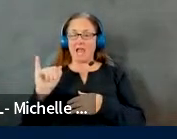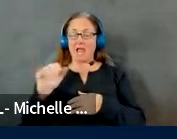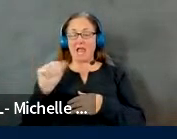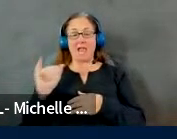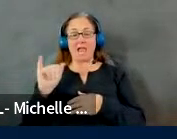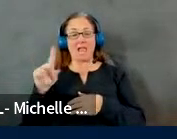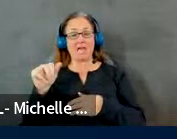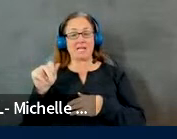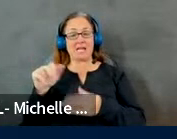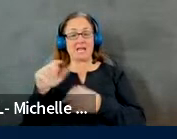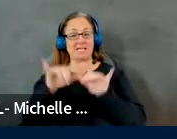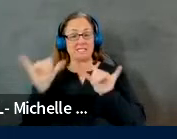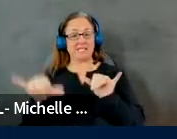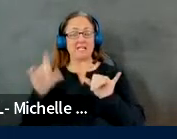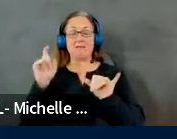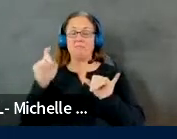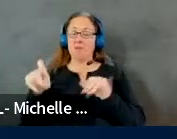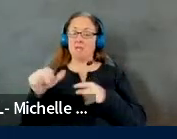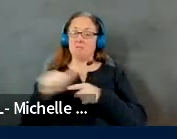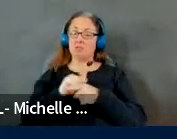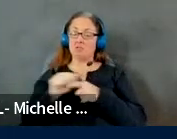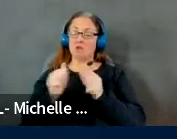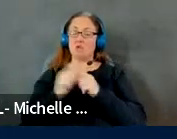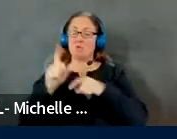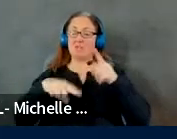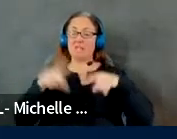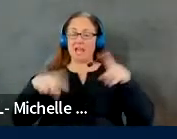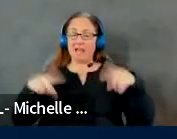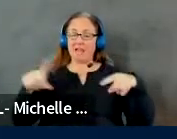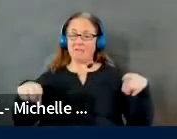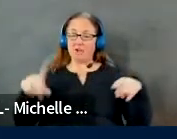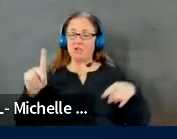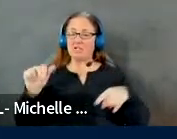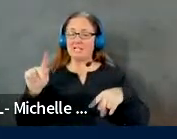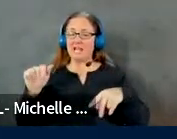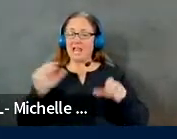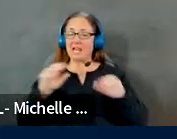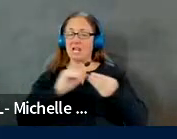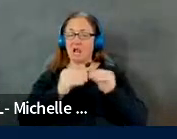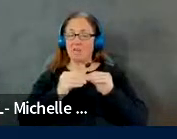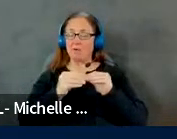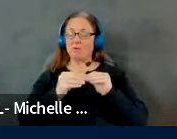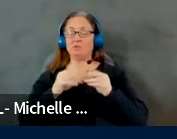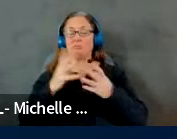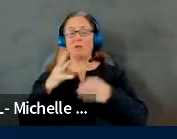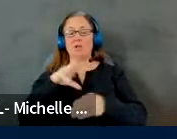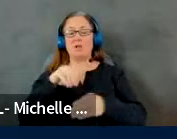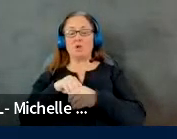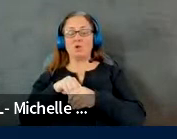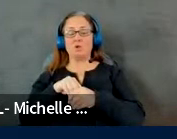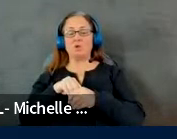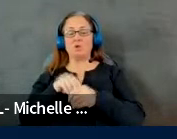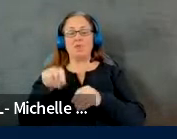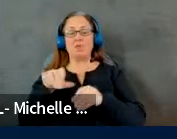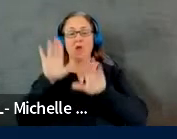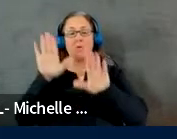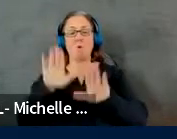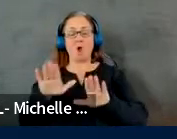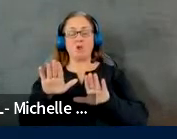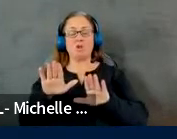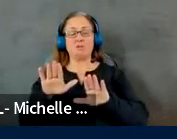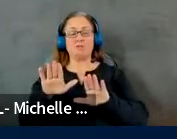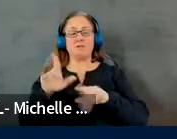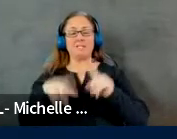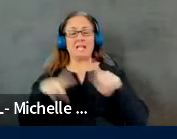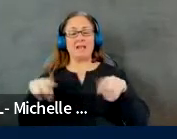systems must be trained with diverse datasets that include that wonderful diverse representation